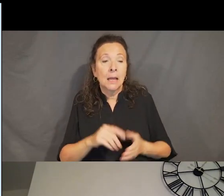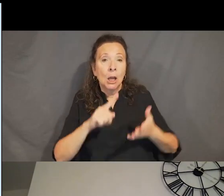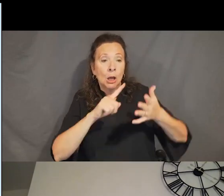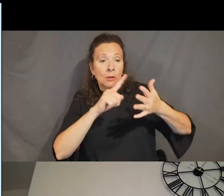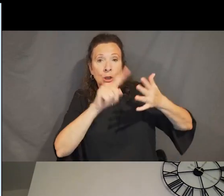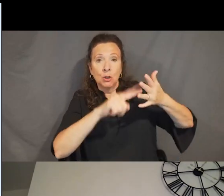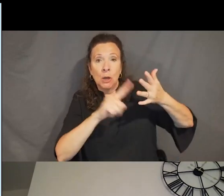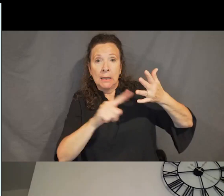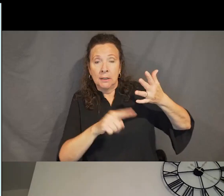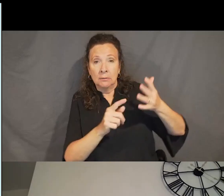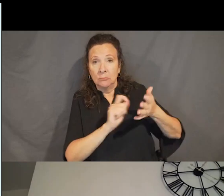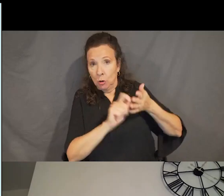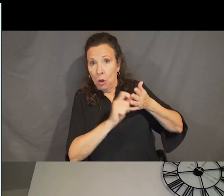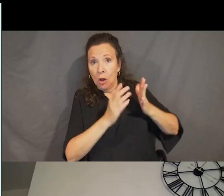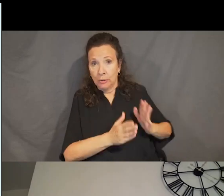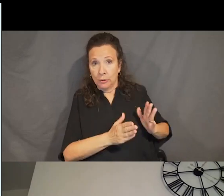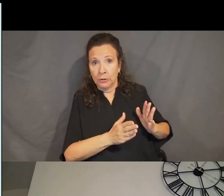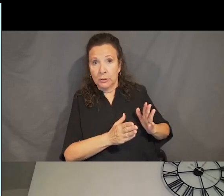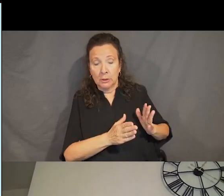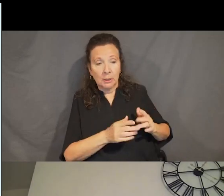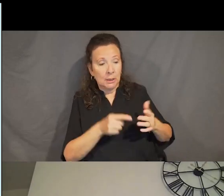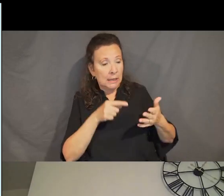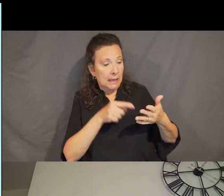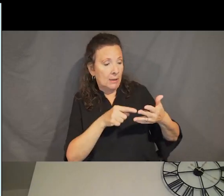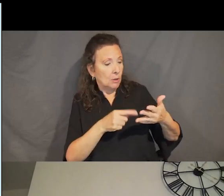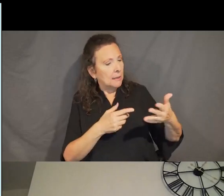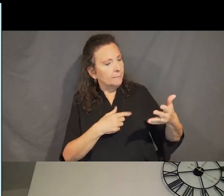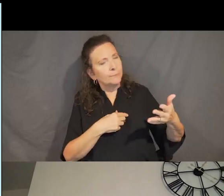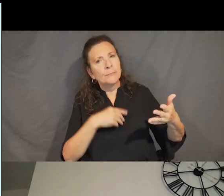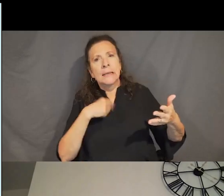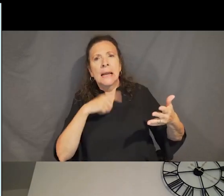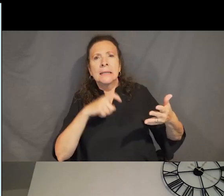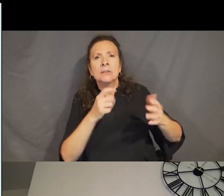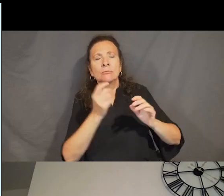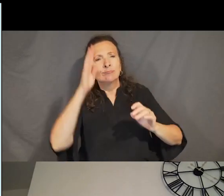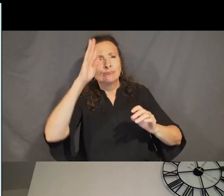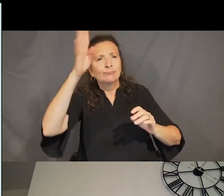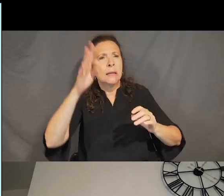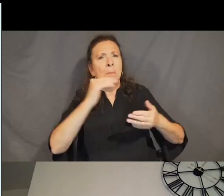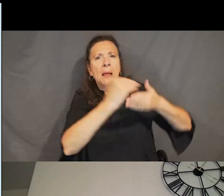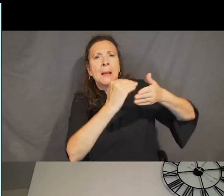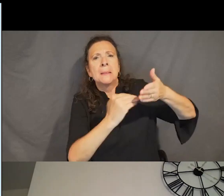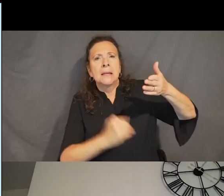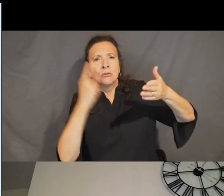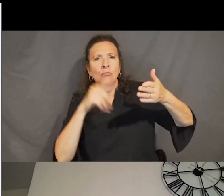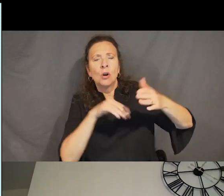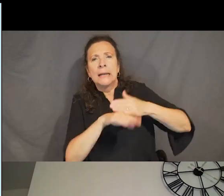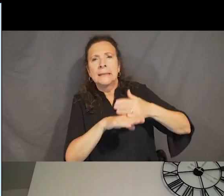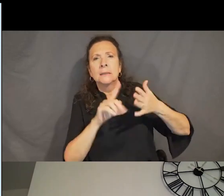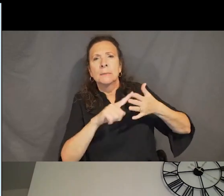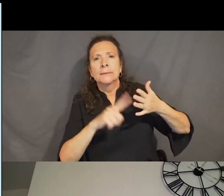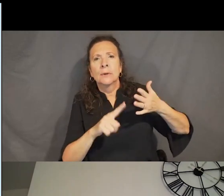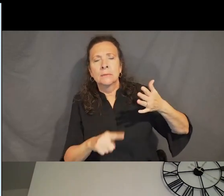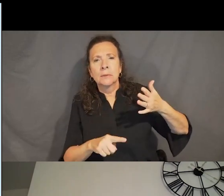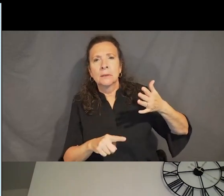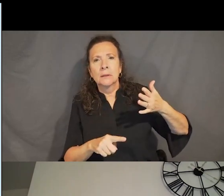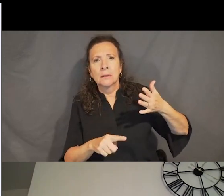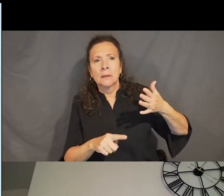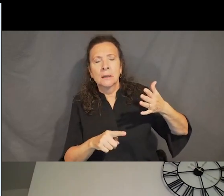these lists from web accessibility requirements, but it's usually a high-level list, and they